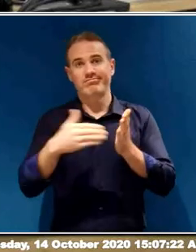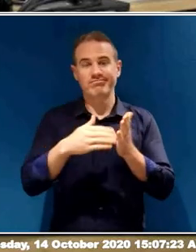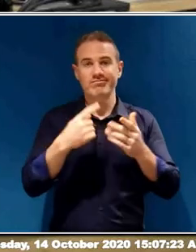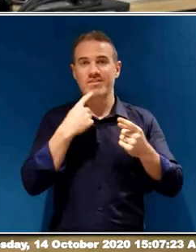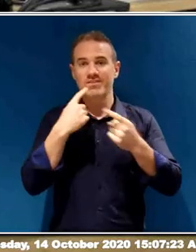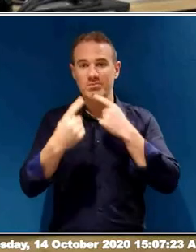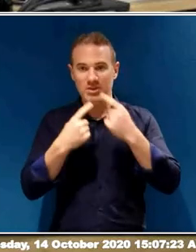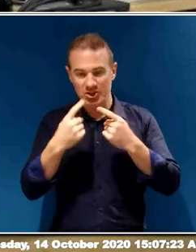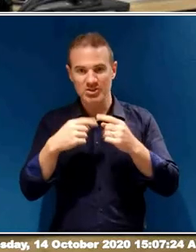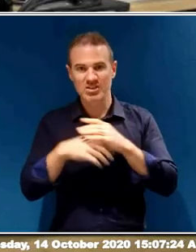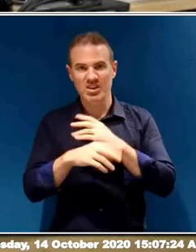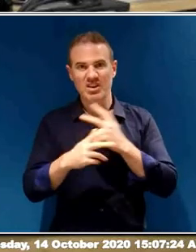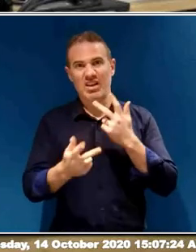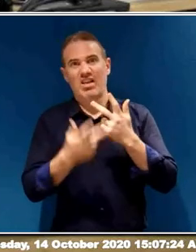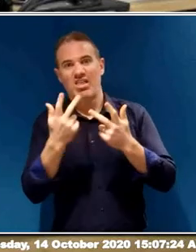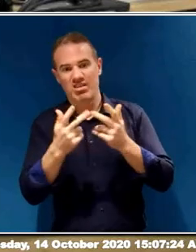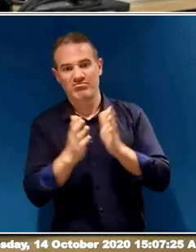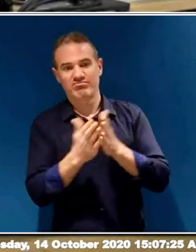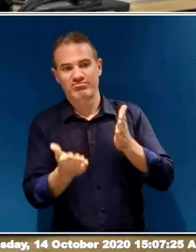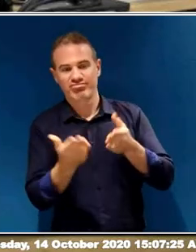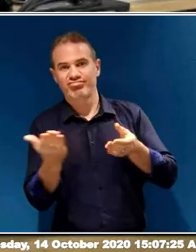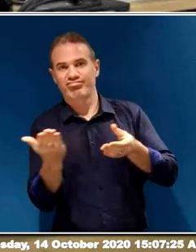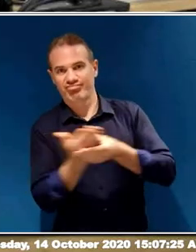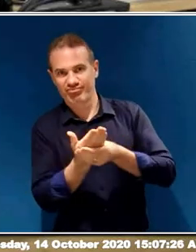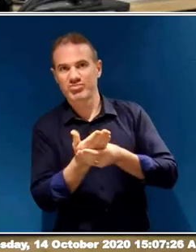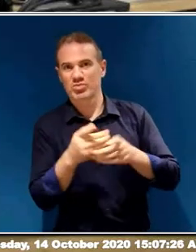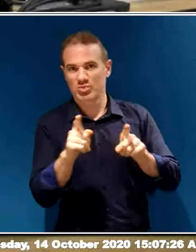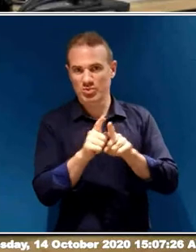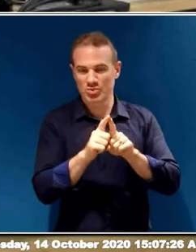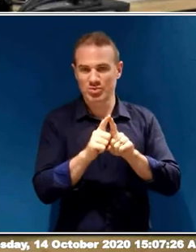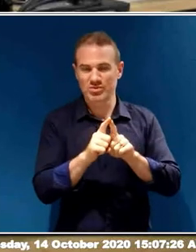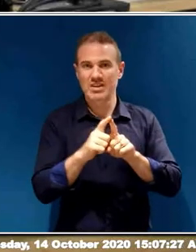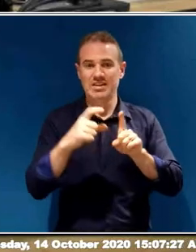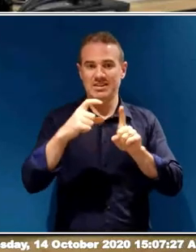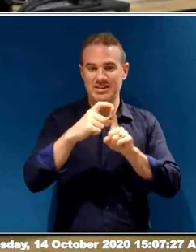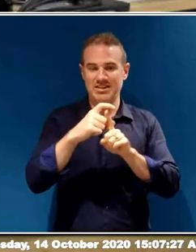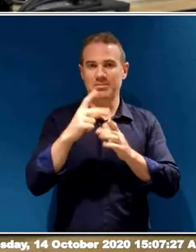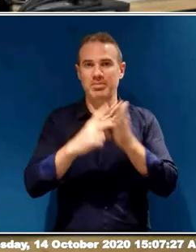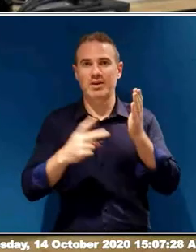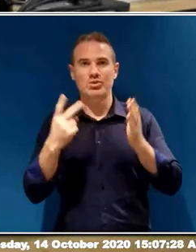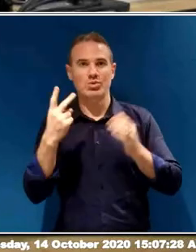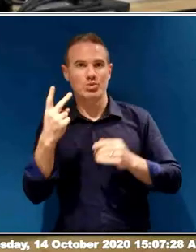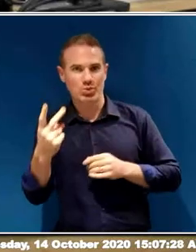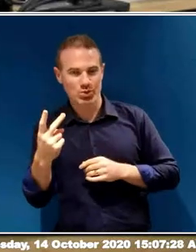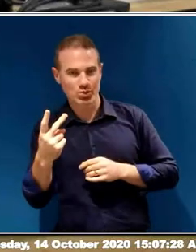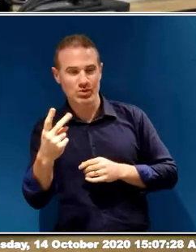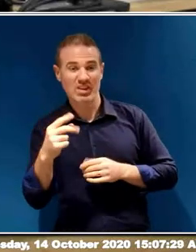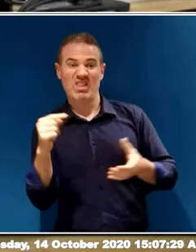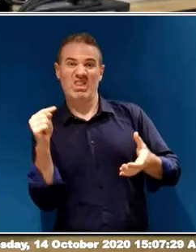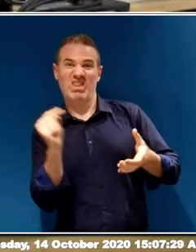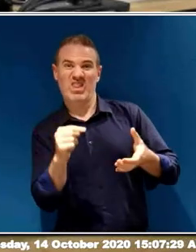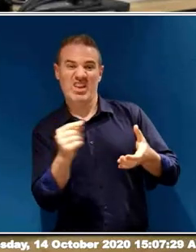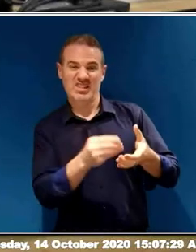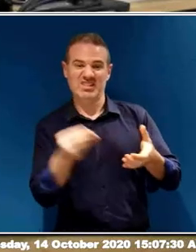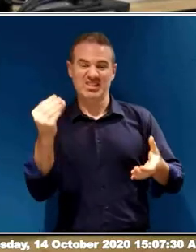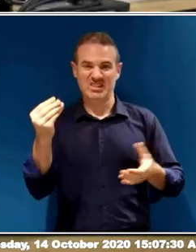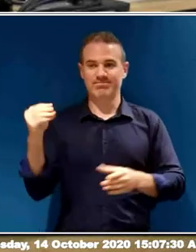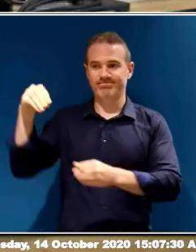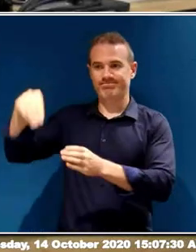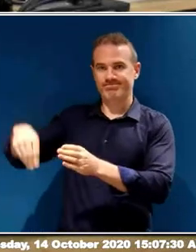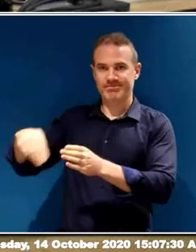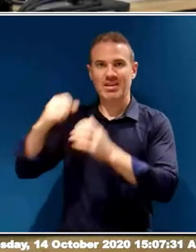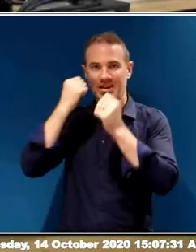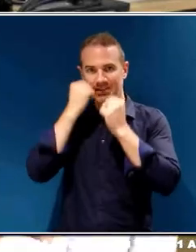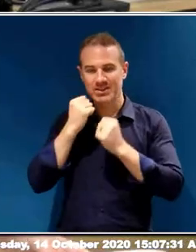2, Tab 10A, and I ask that it be marked as Exhibit 7.115.